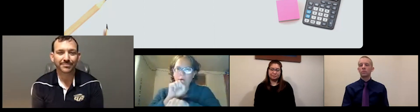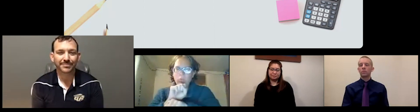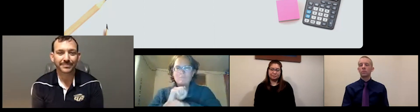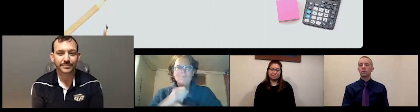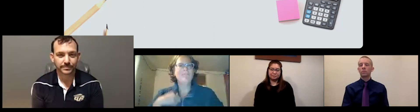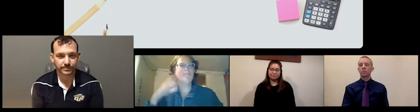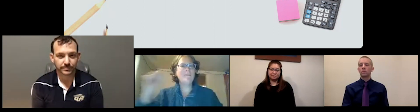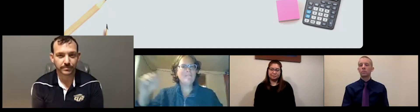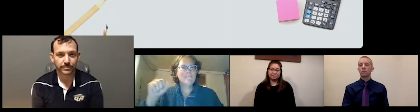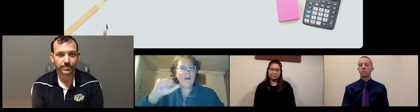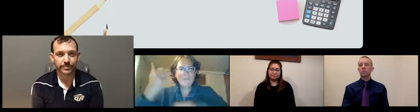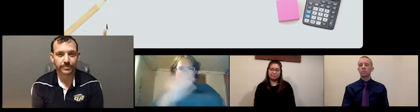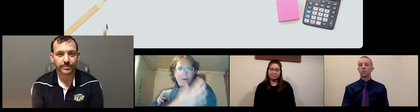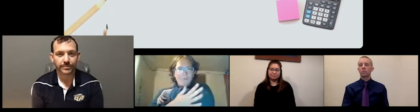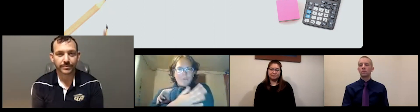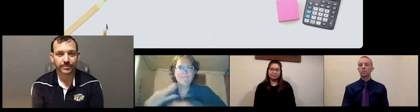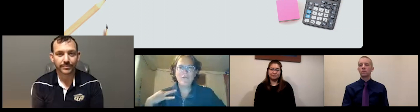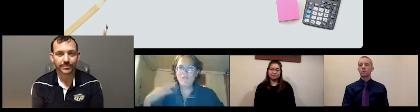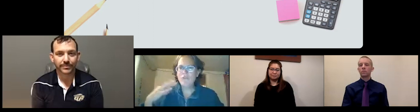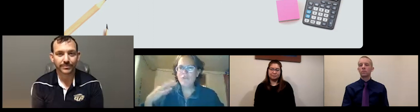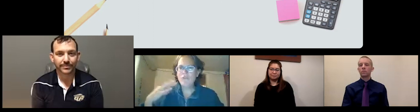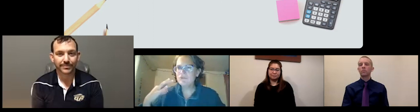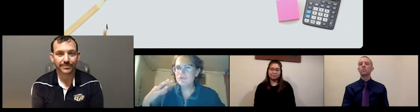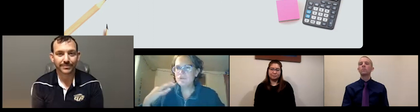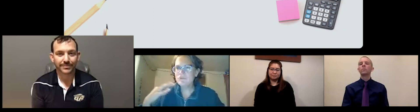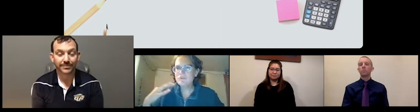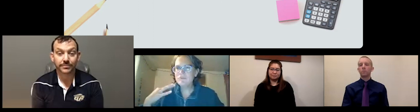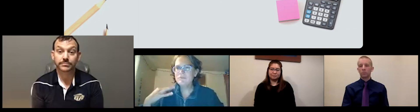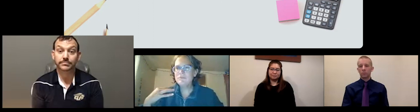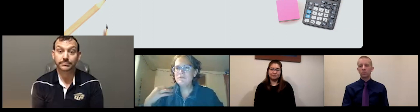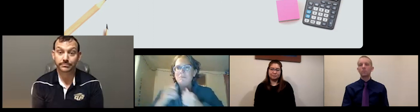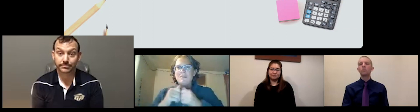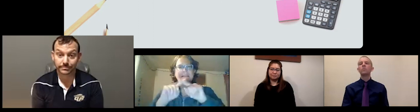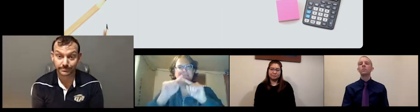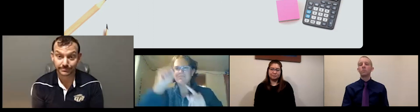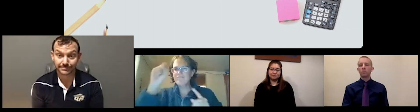so I go to other countries to volunteer for different things.